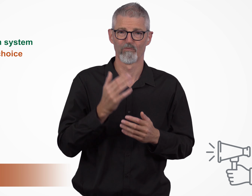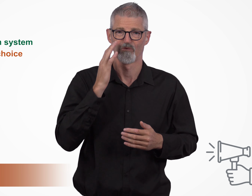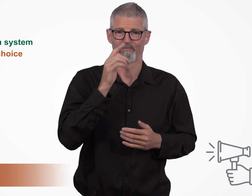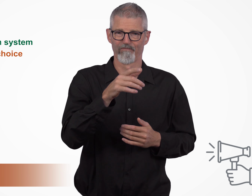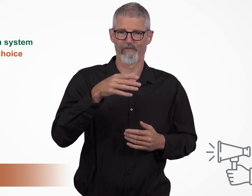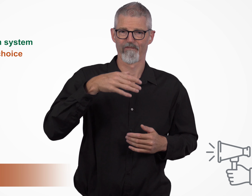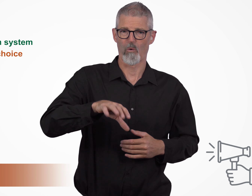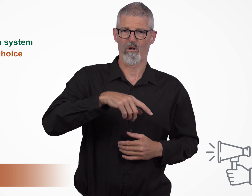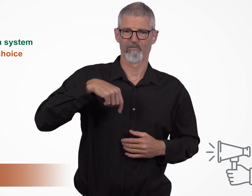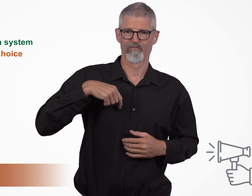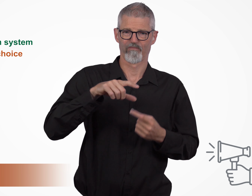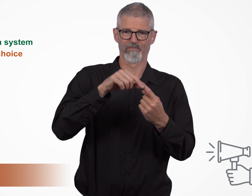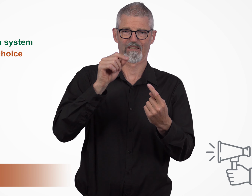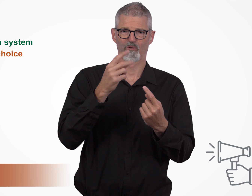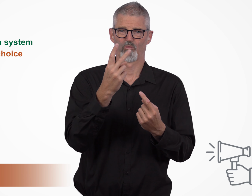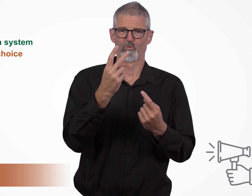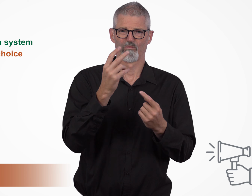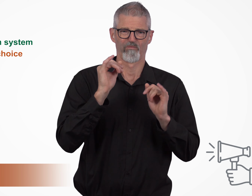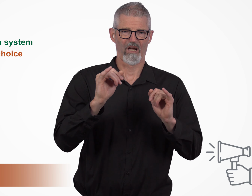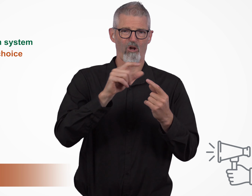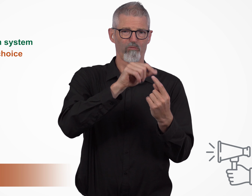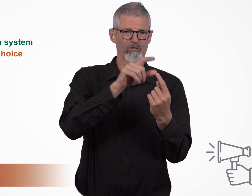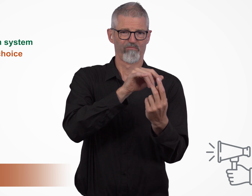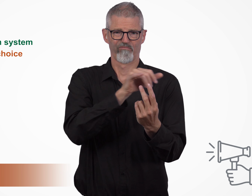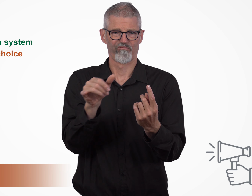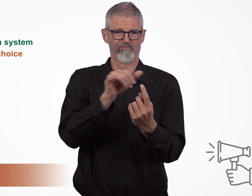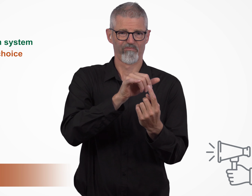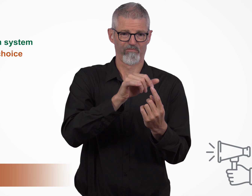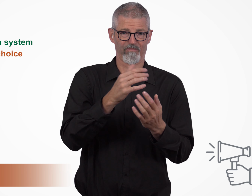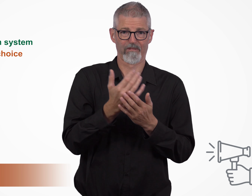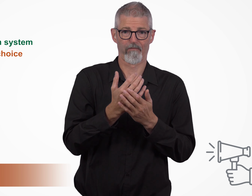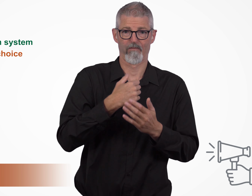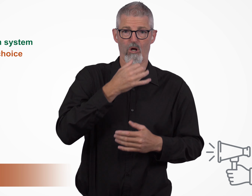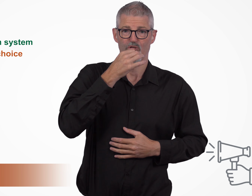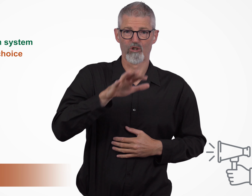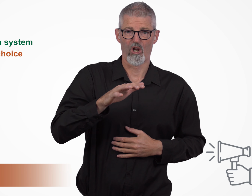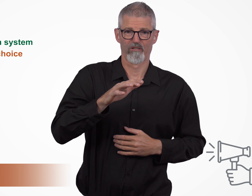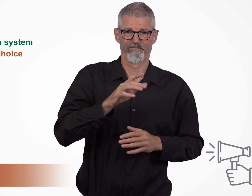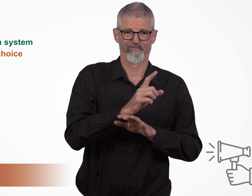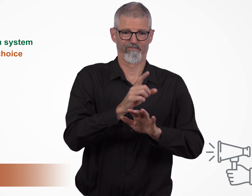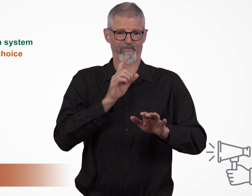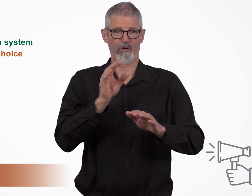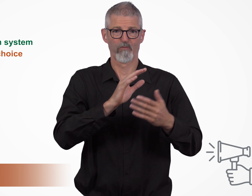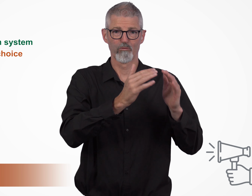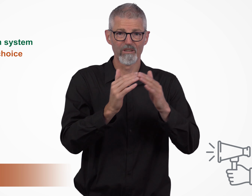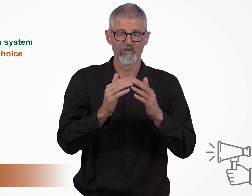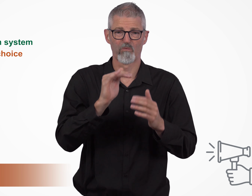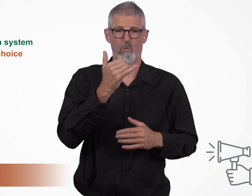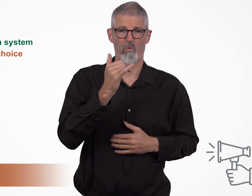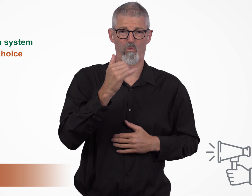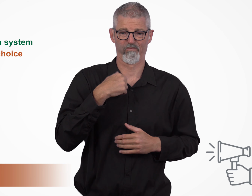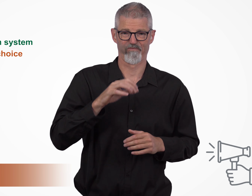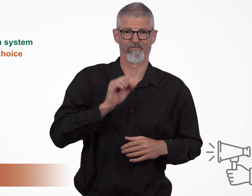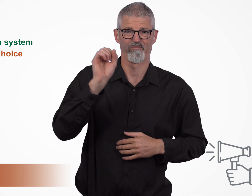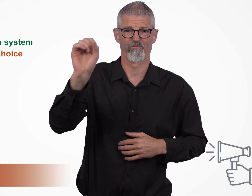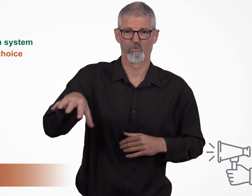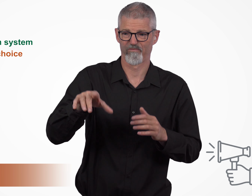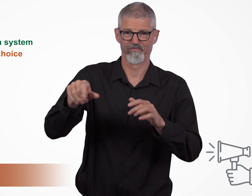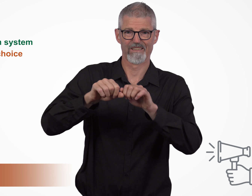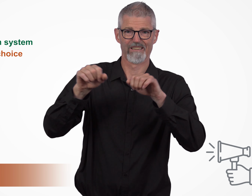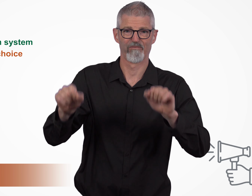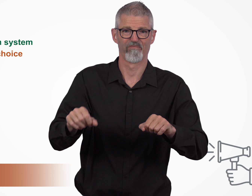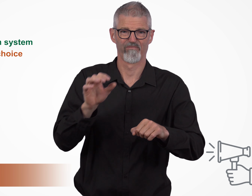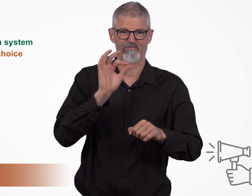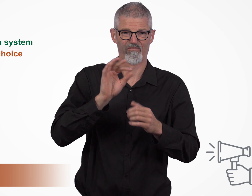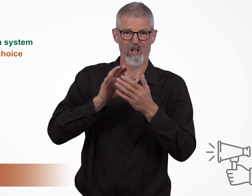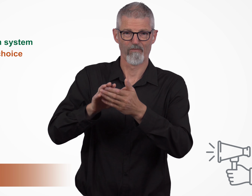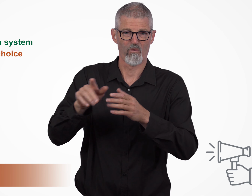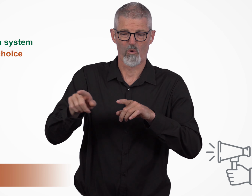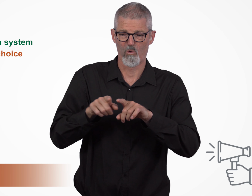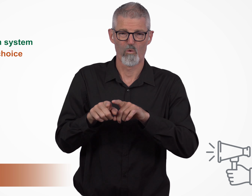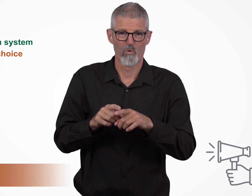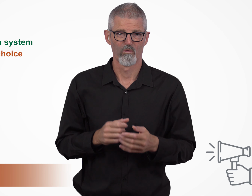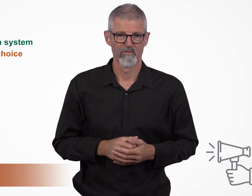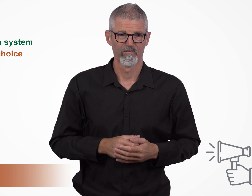isolating my child from our local community or a system that doesn’t support her to learn.